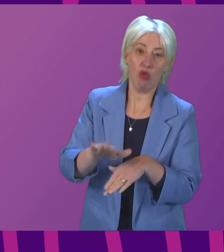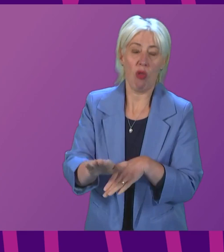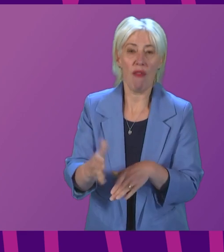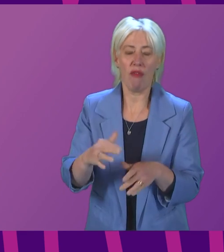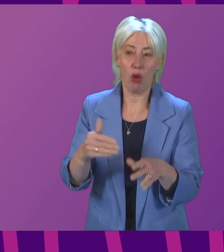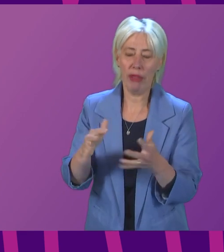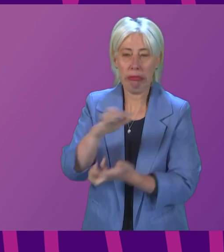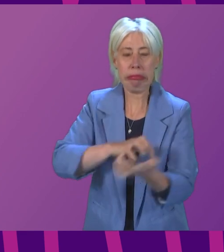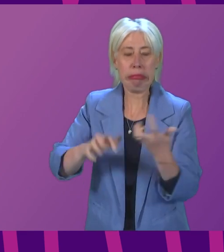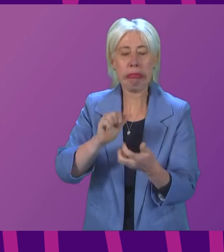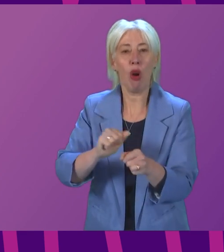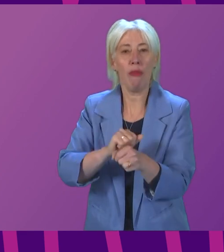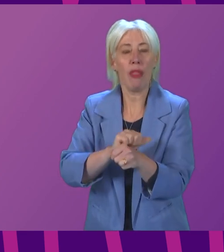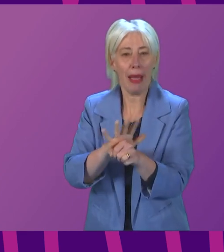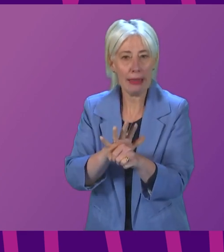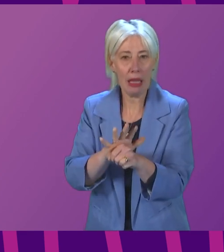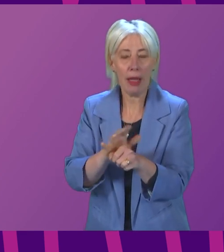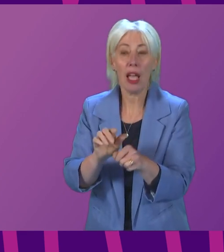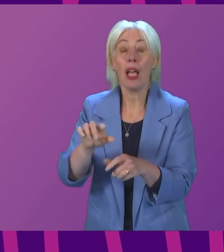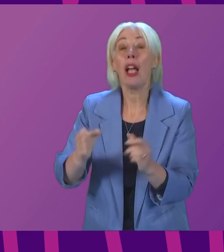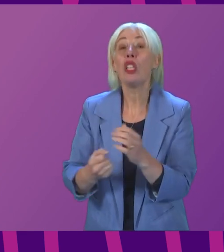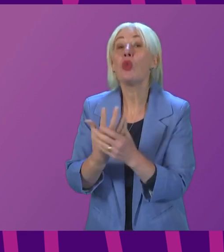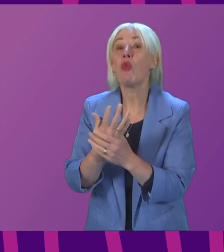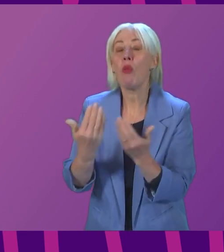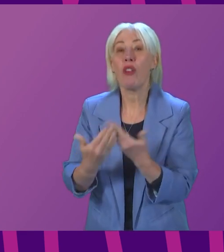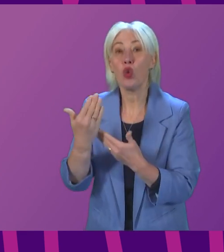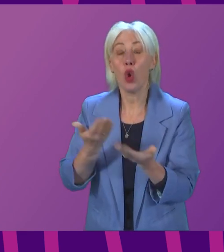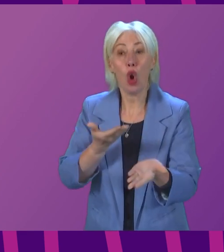Later this spring, we will launch a national conversation, offering rail staff, passengers